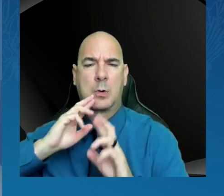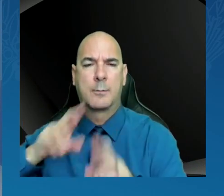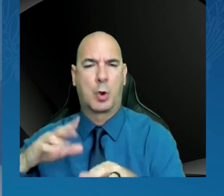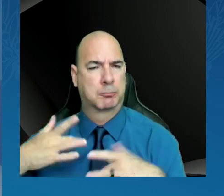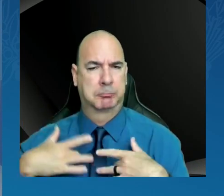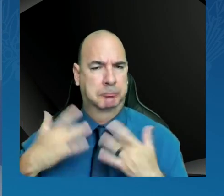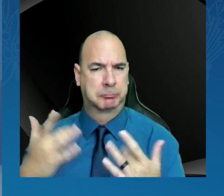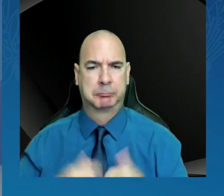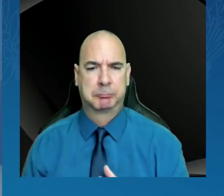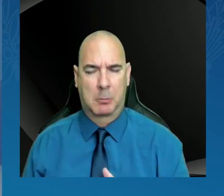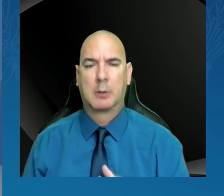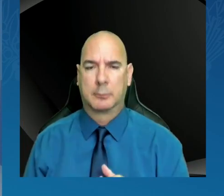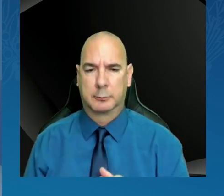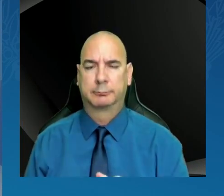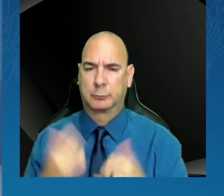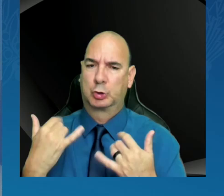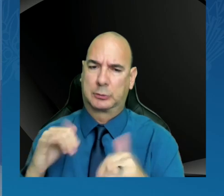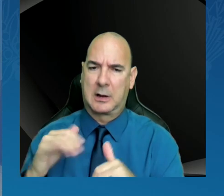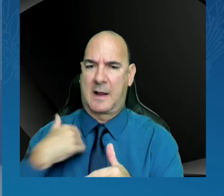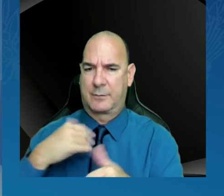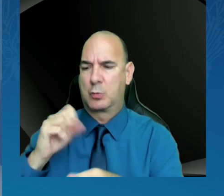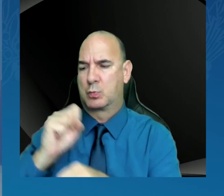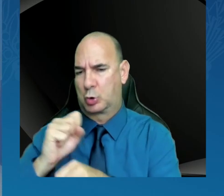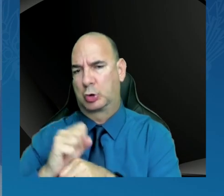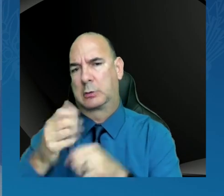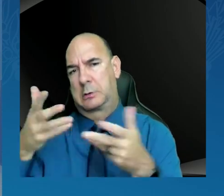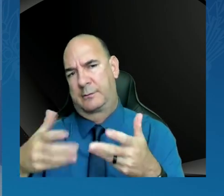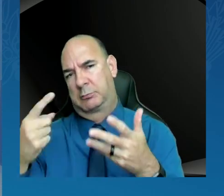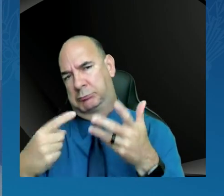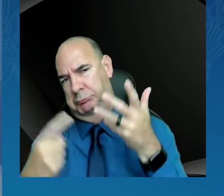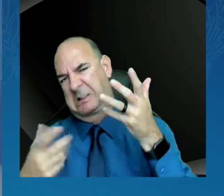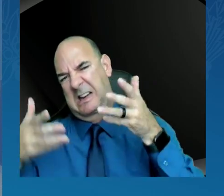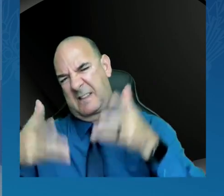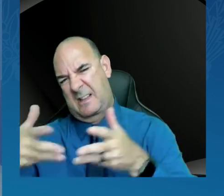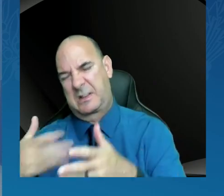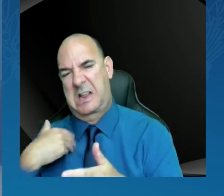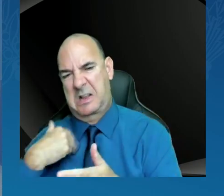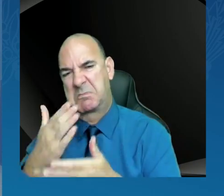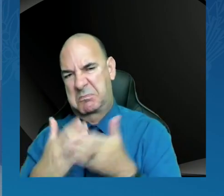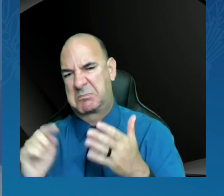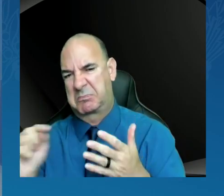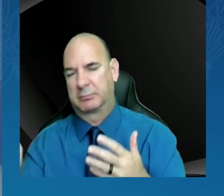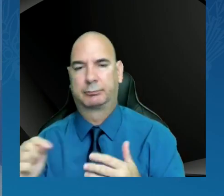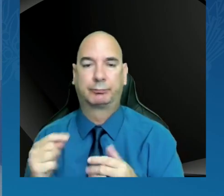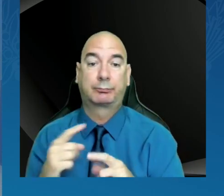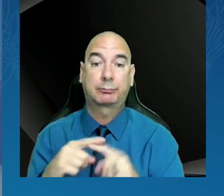But it is important to note that these numbers do not fully reflect the recent drop in gas prices.